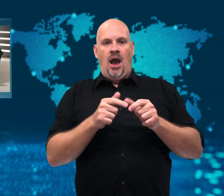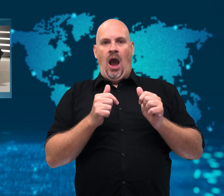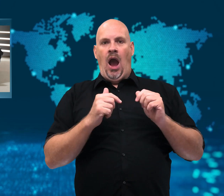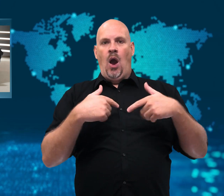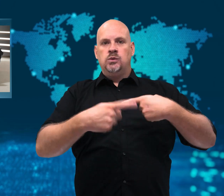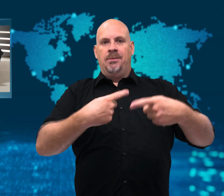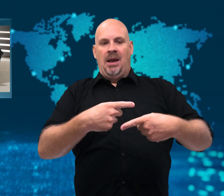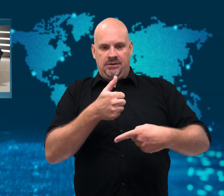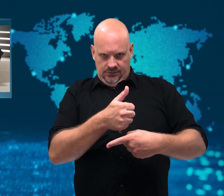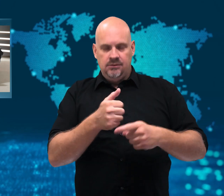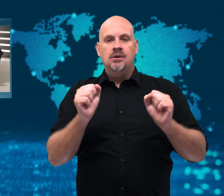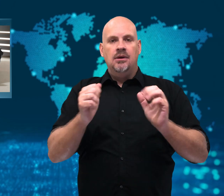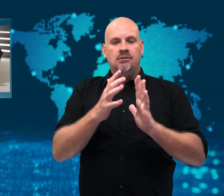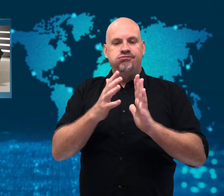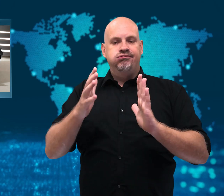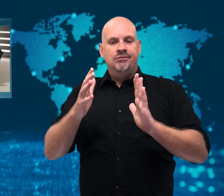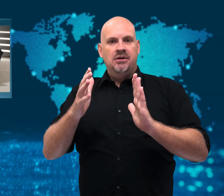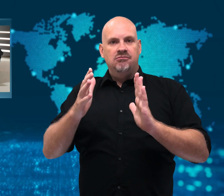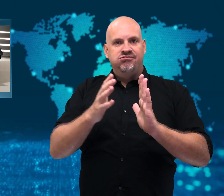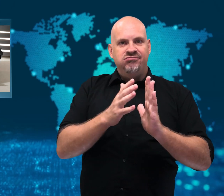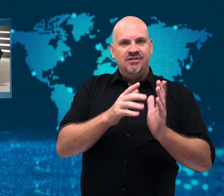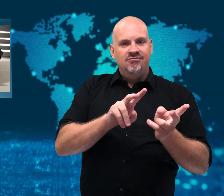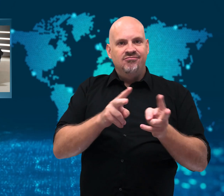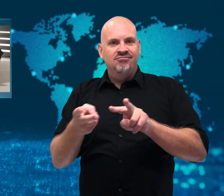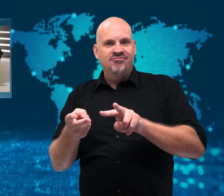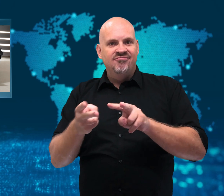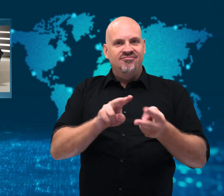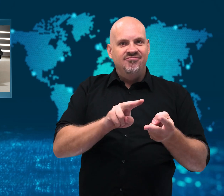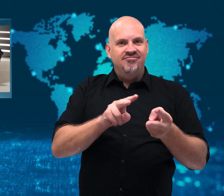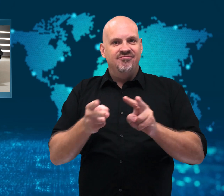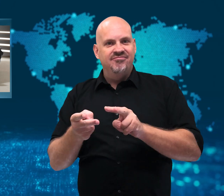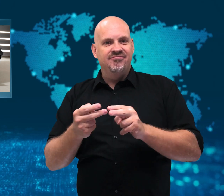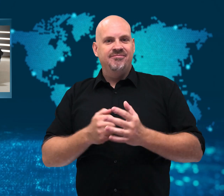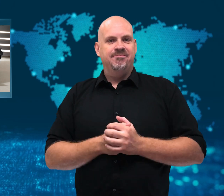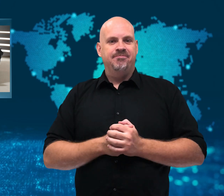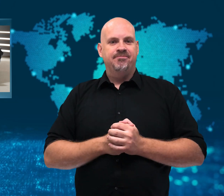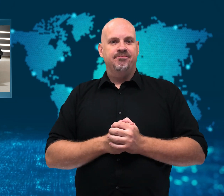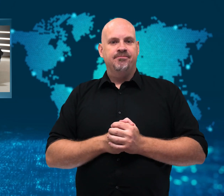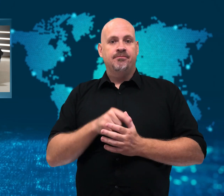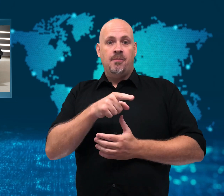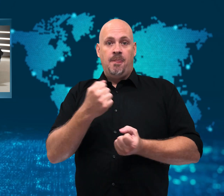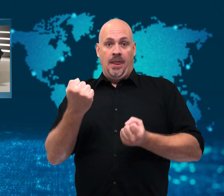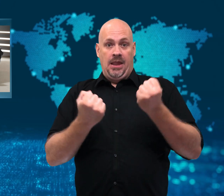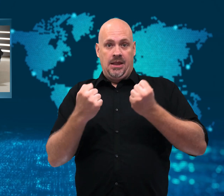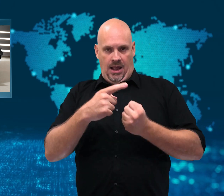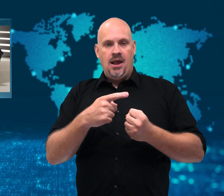when the car extends. When it expands,